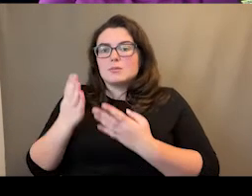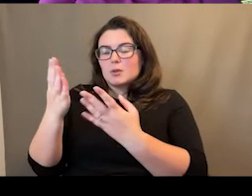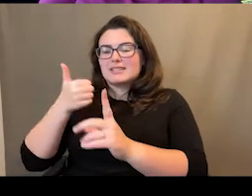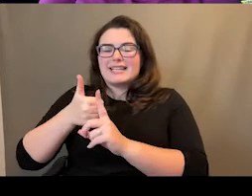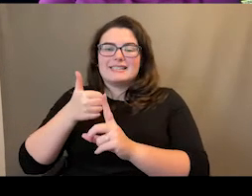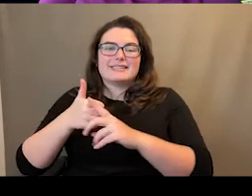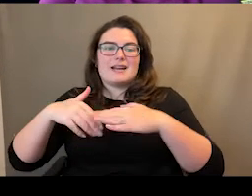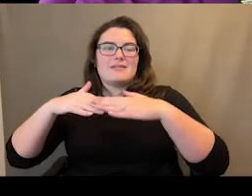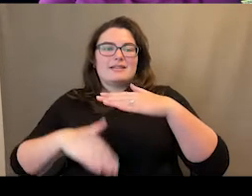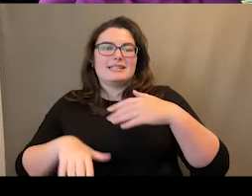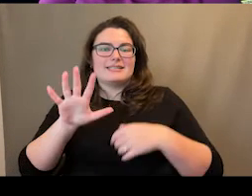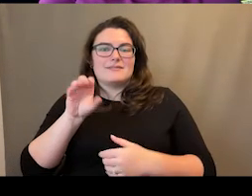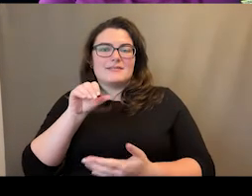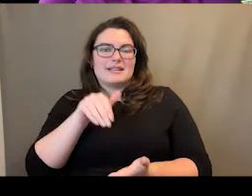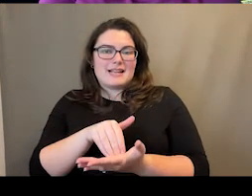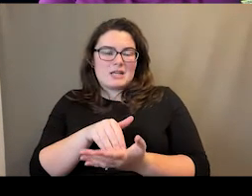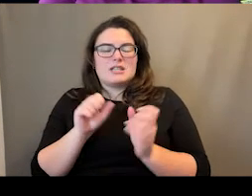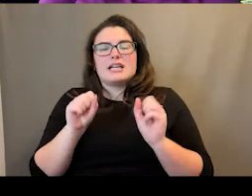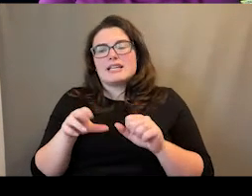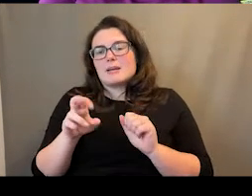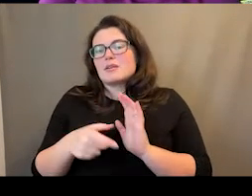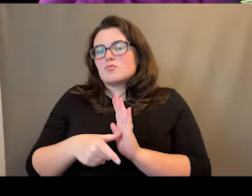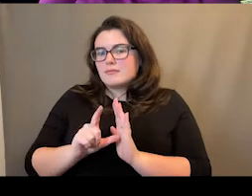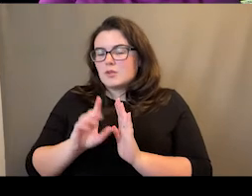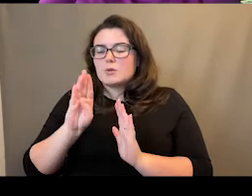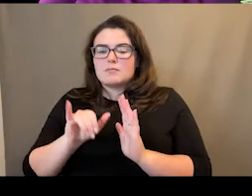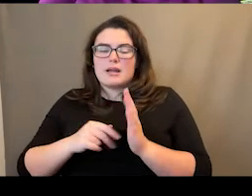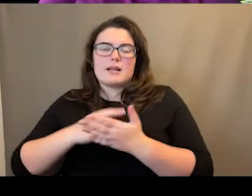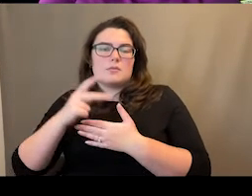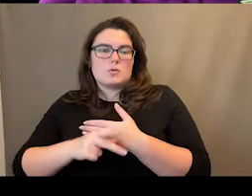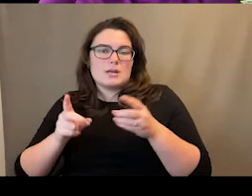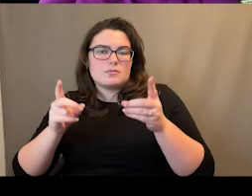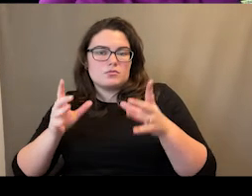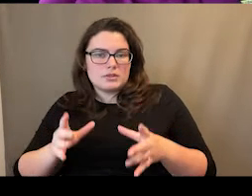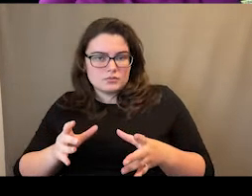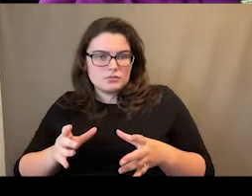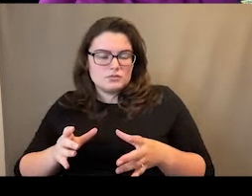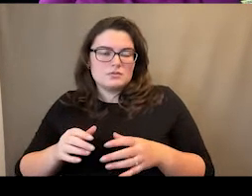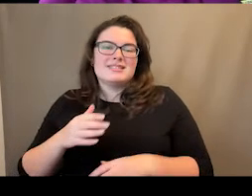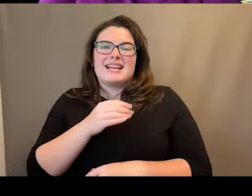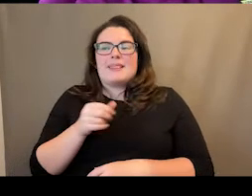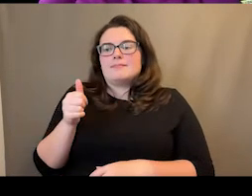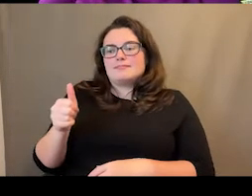50,000 it can be reviewed by the program directors, and they can give you a decision.